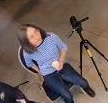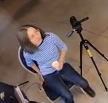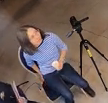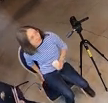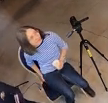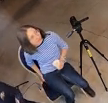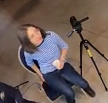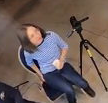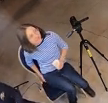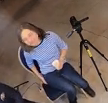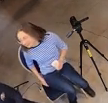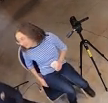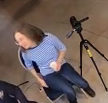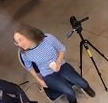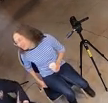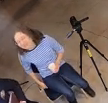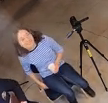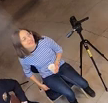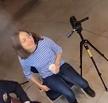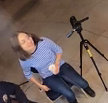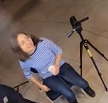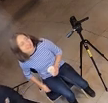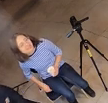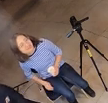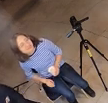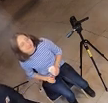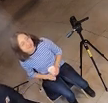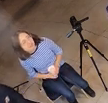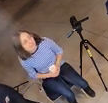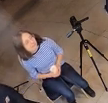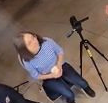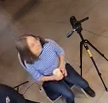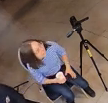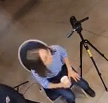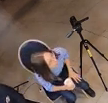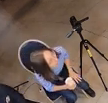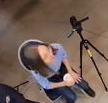Dimming. [Anna]: Cut!. Good night, good night!